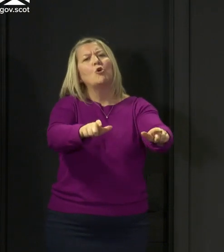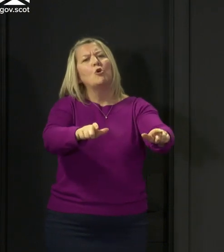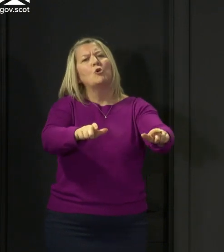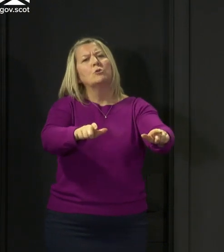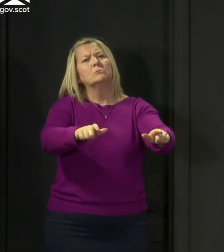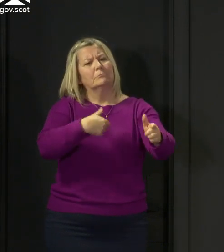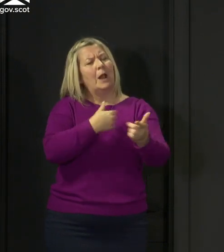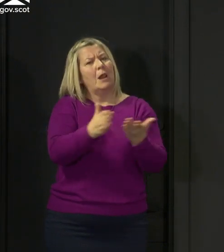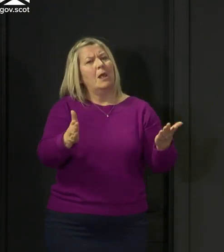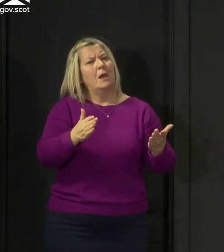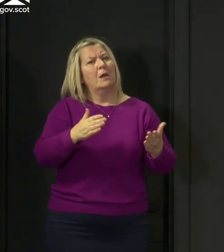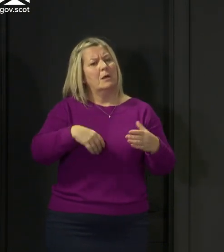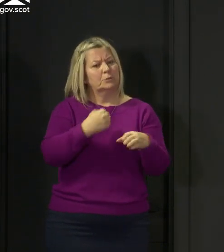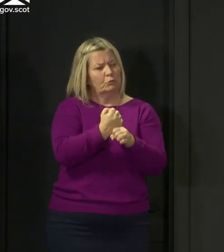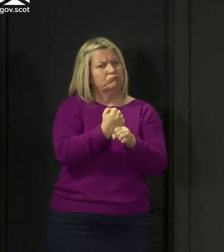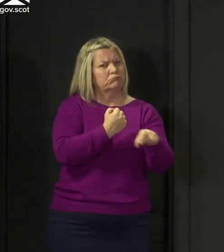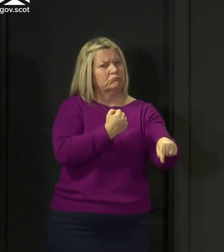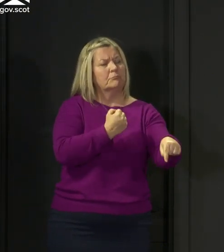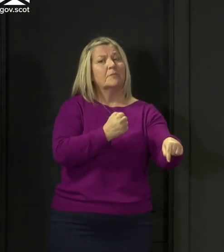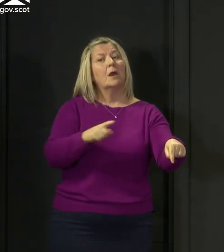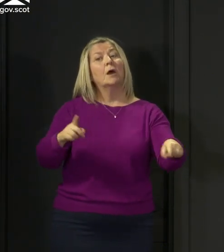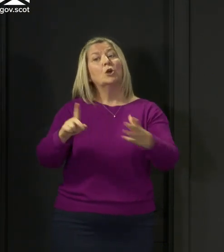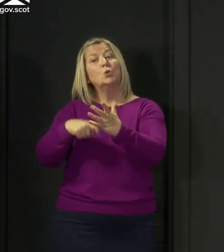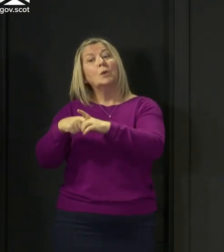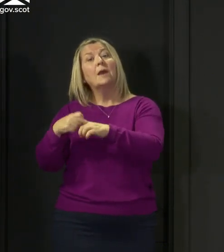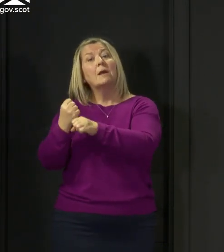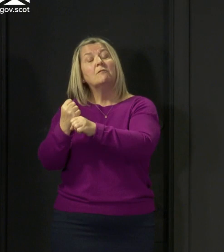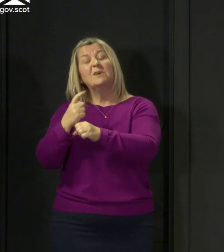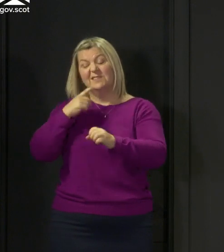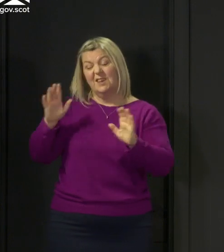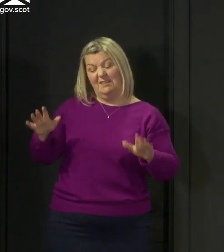perspective, and what I would say to the UK Government is that people should not be put under that kind of pressure.